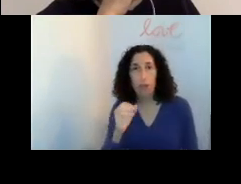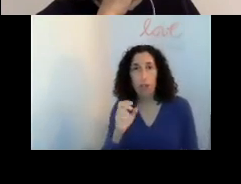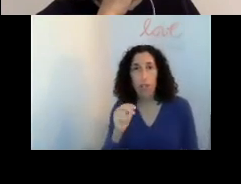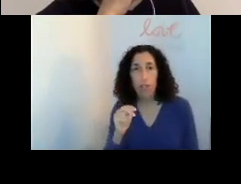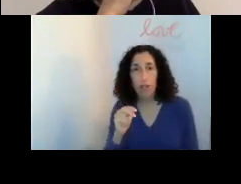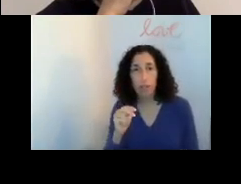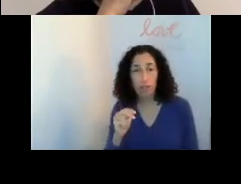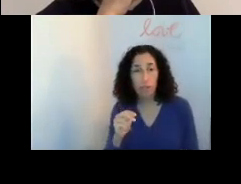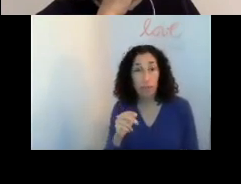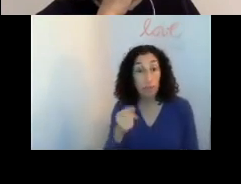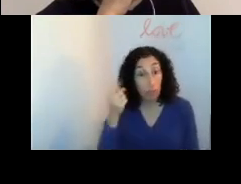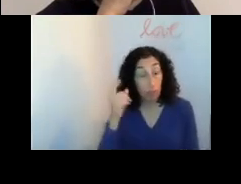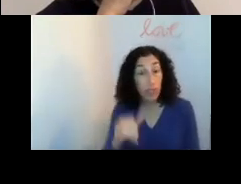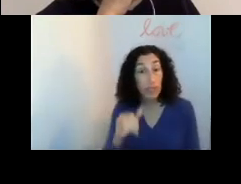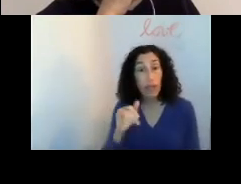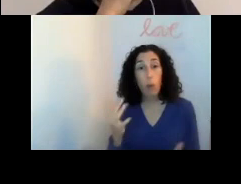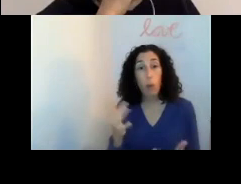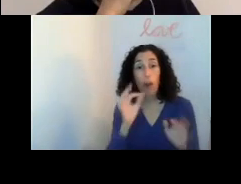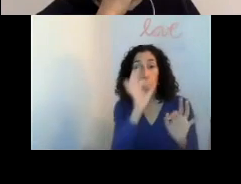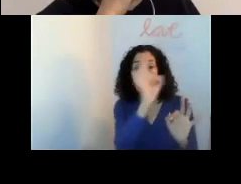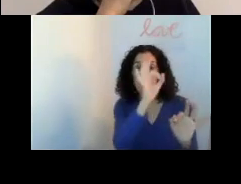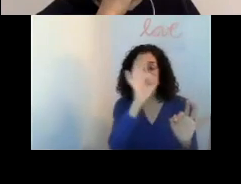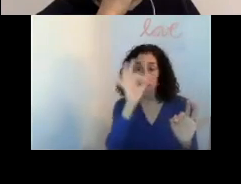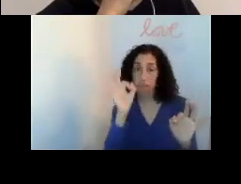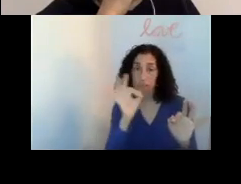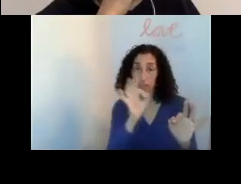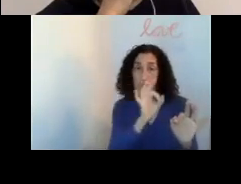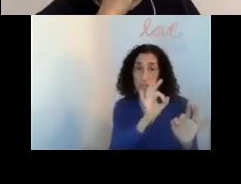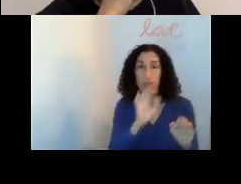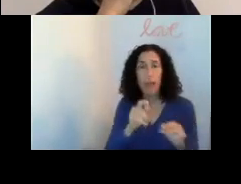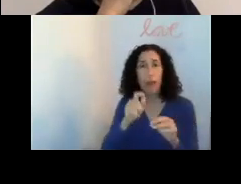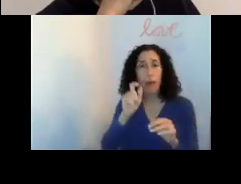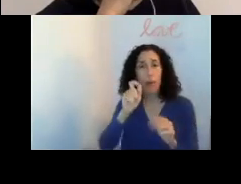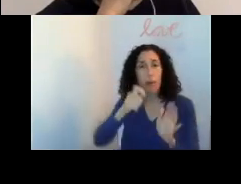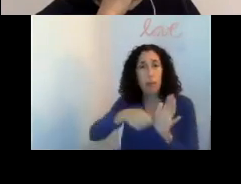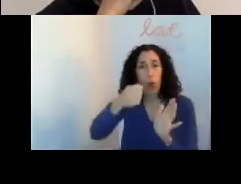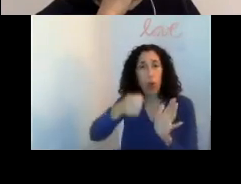marks used by landscape architects in plan drawings to fill areas of green space where